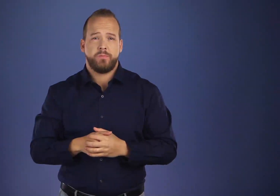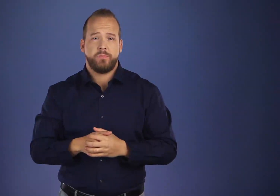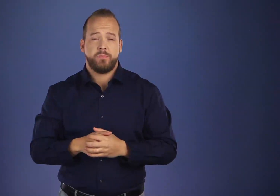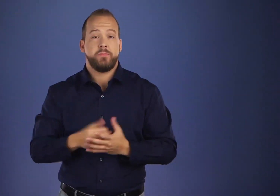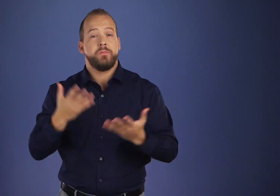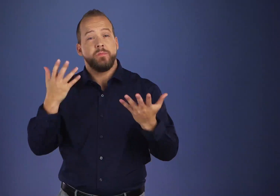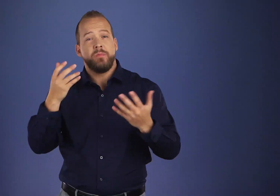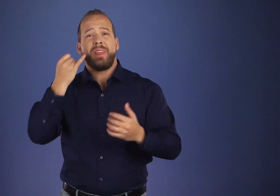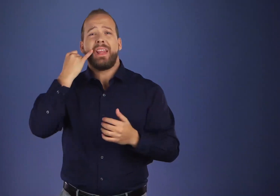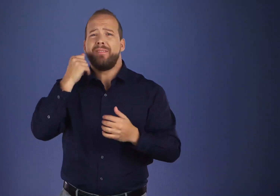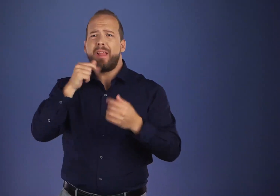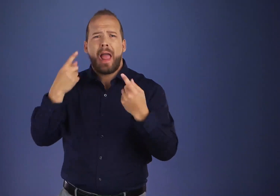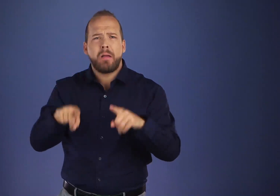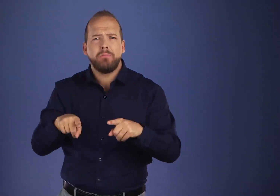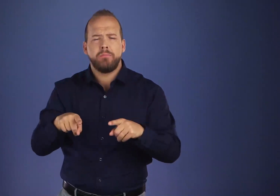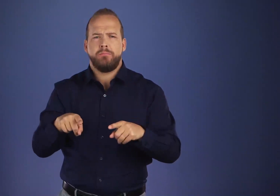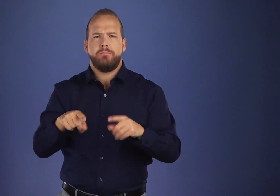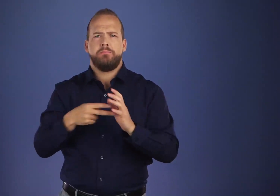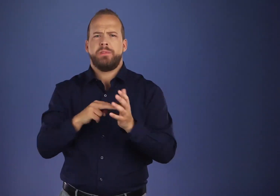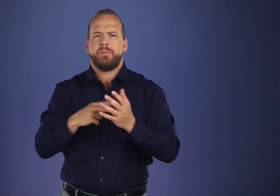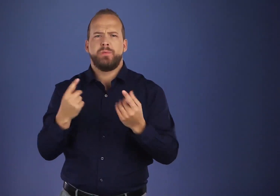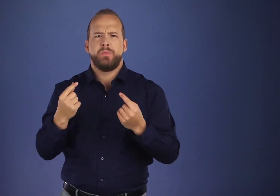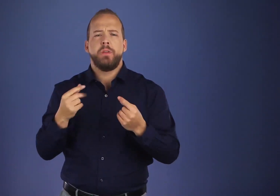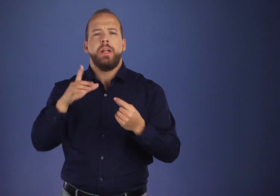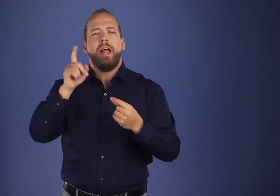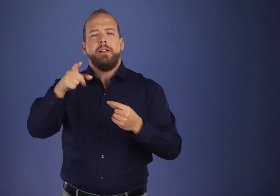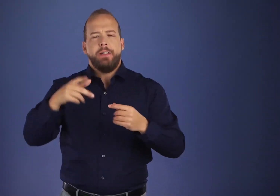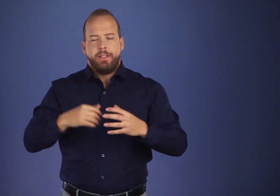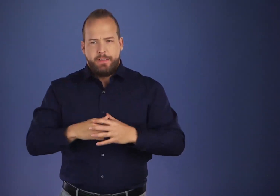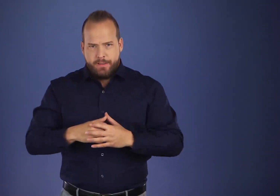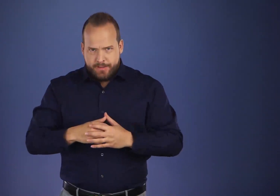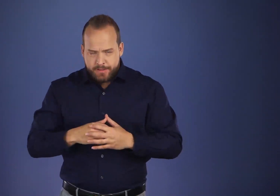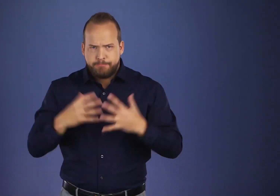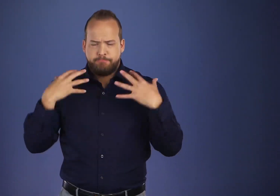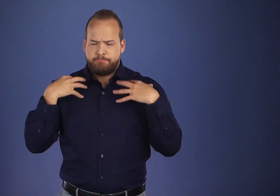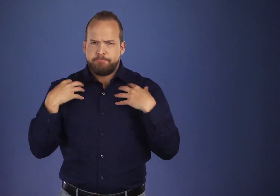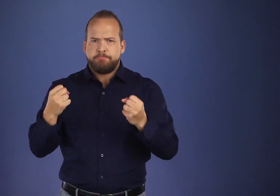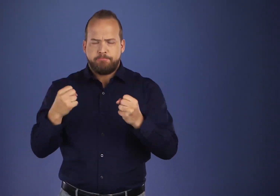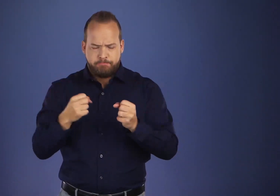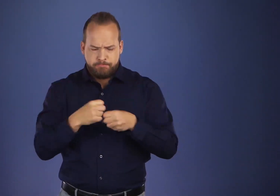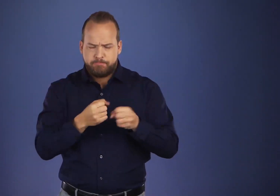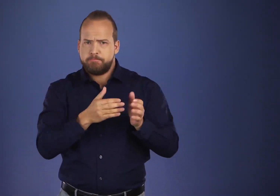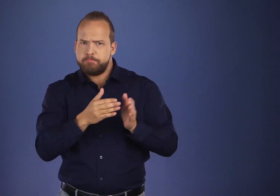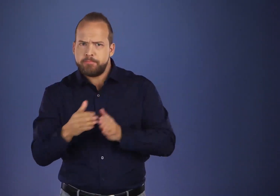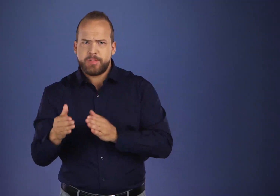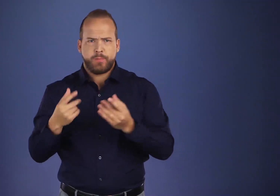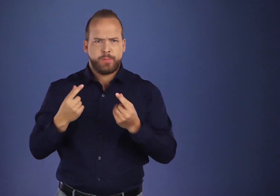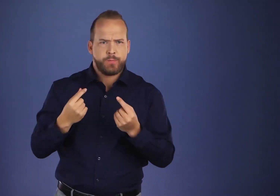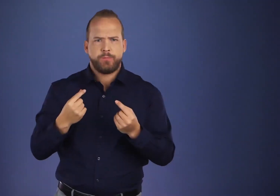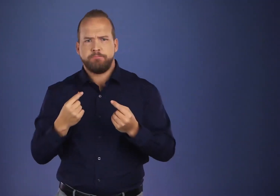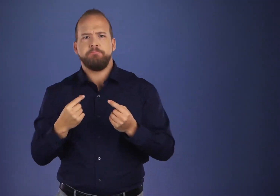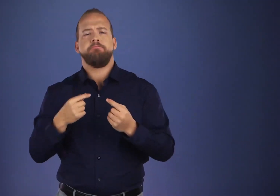But if no such opportunity presents itself, at some point we will want to summon all our courage,